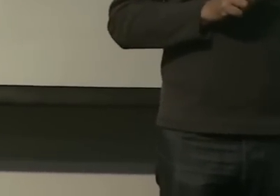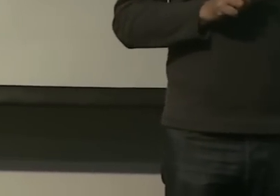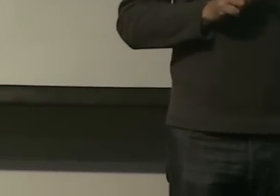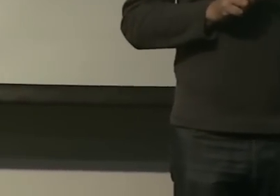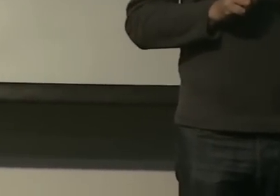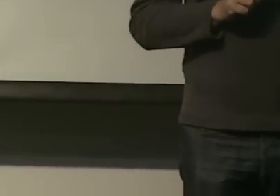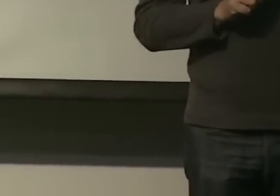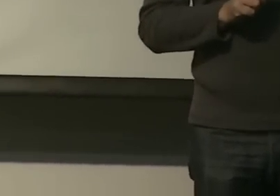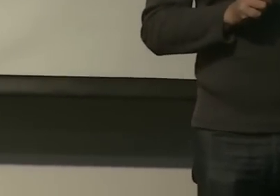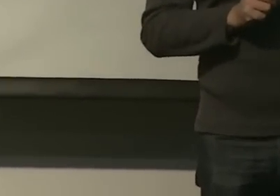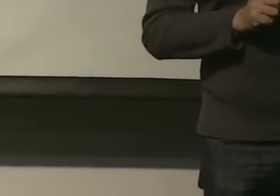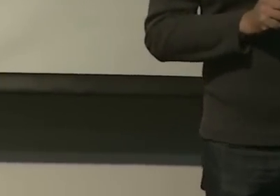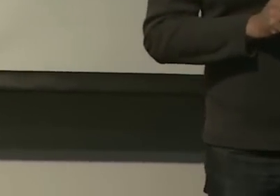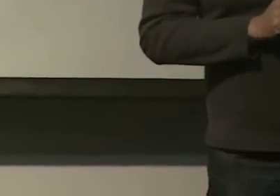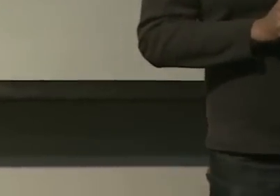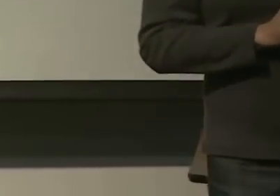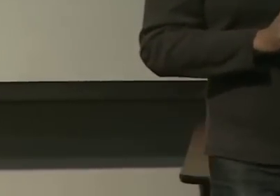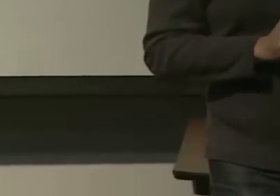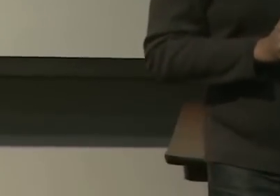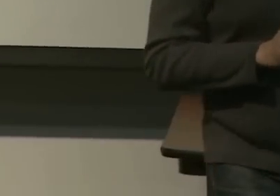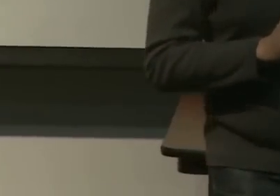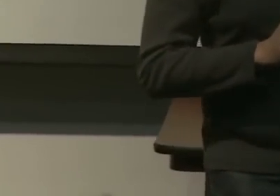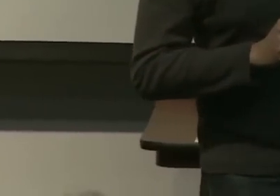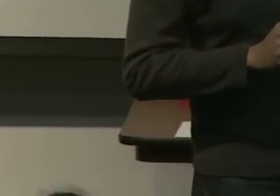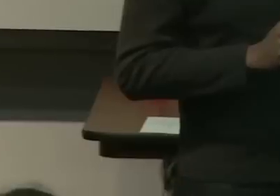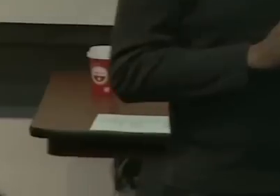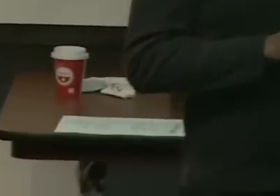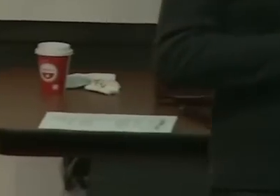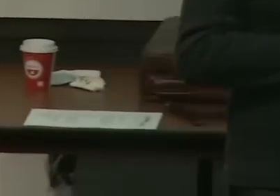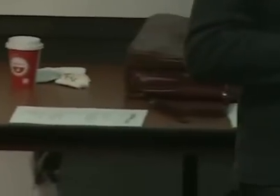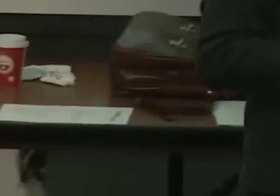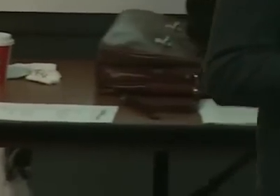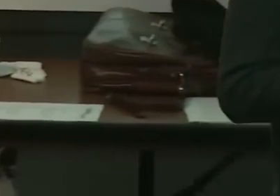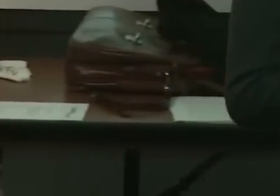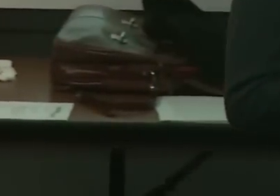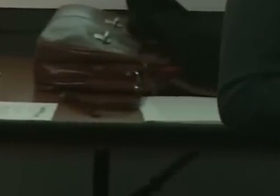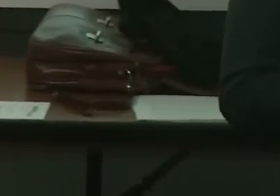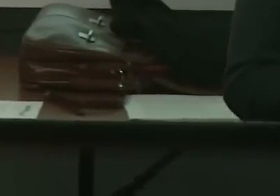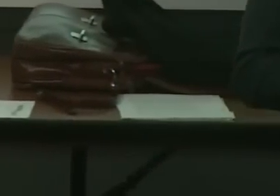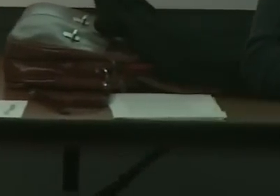I am going to say the magic words that I encourage all of you to use frequently.